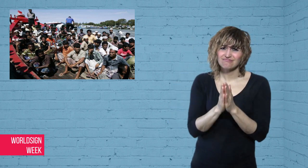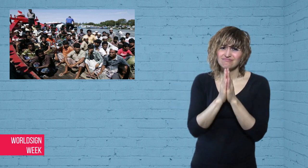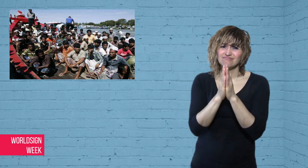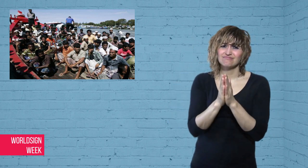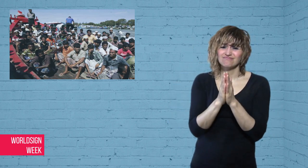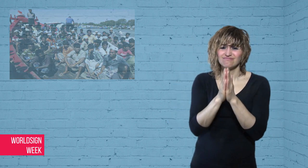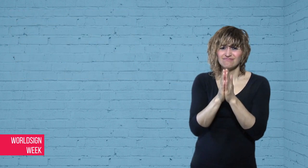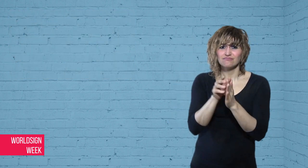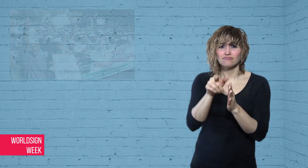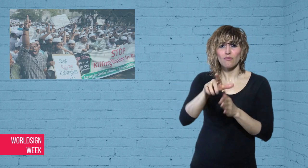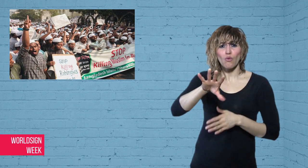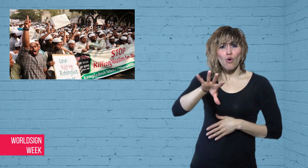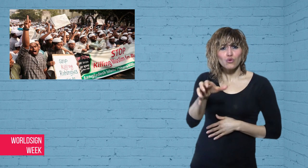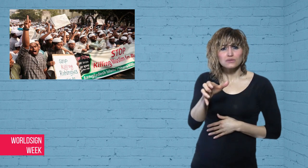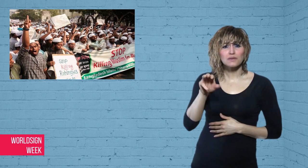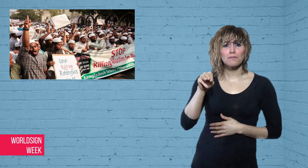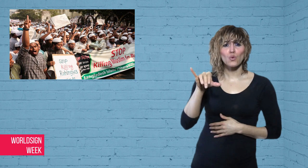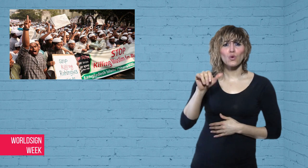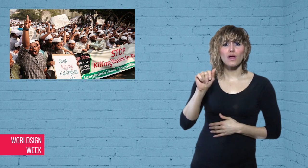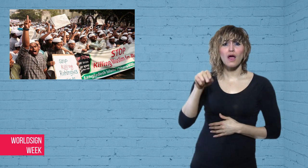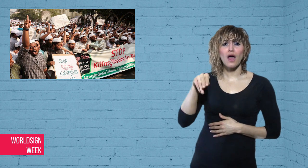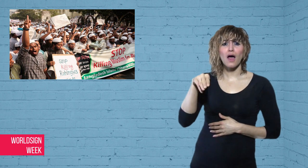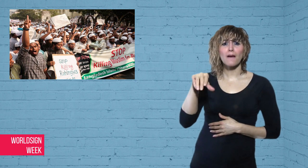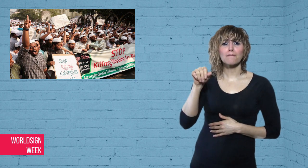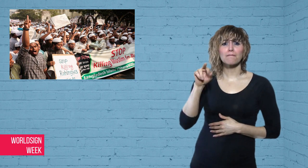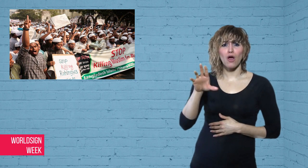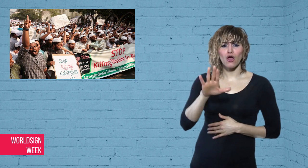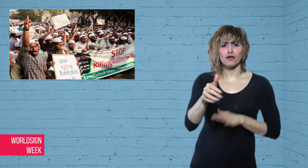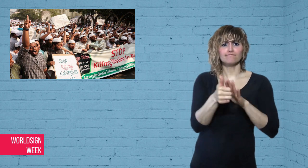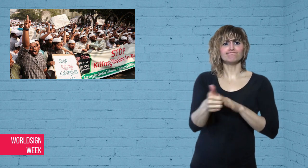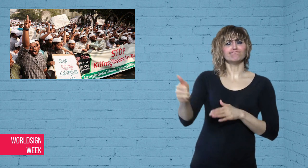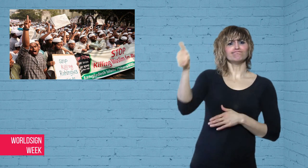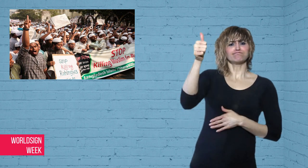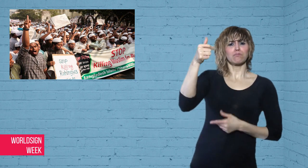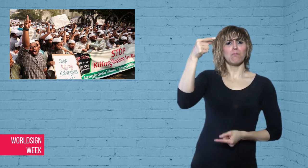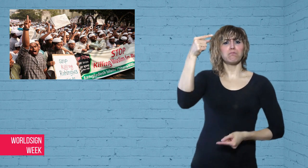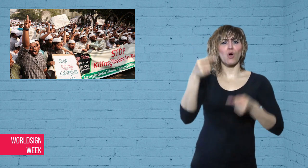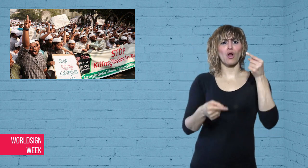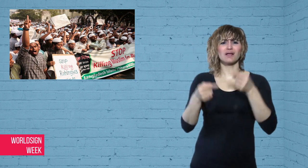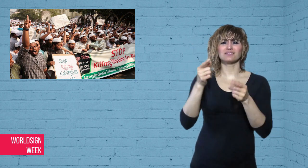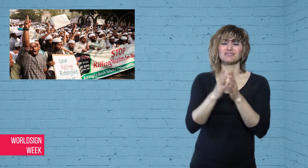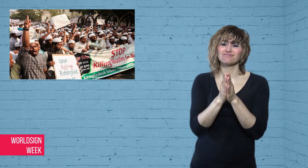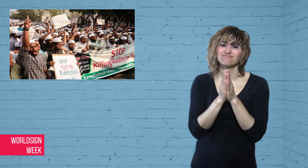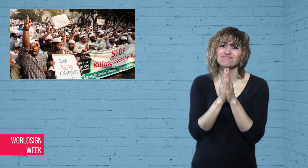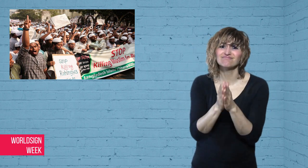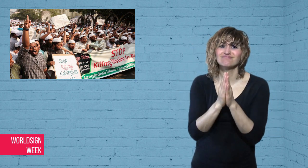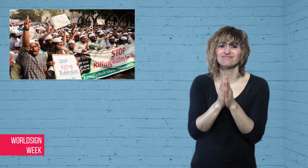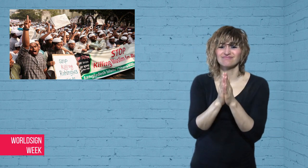with Myanmar’s leadership to stop